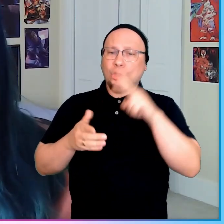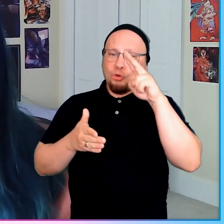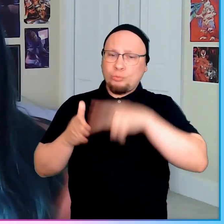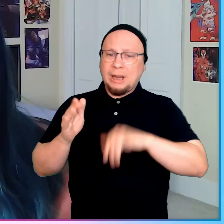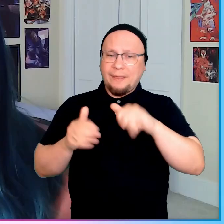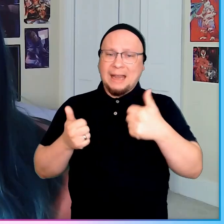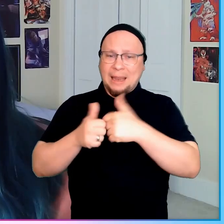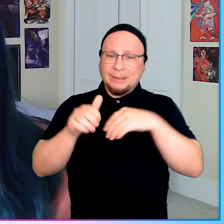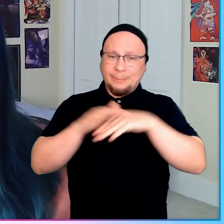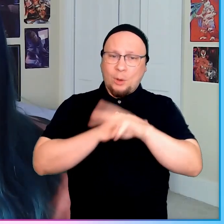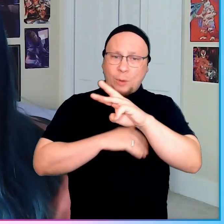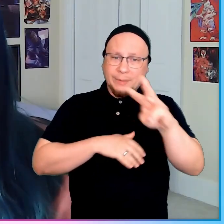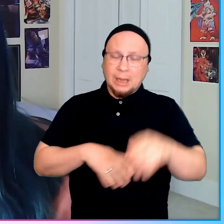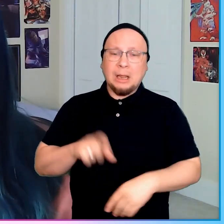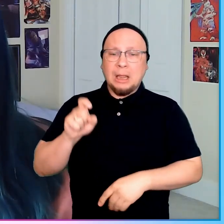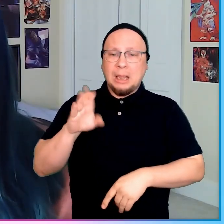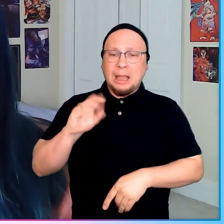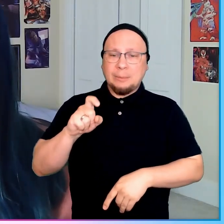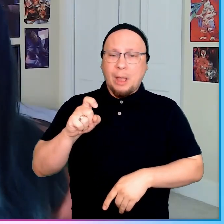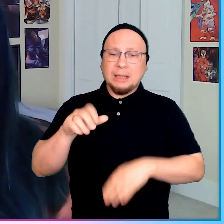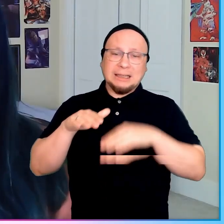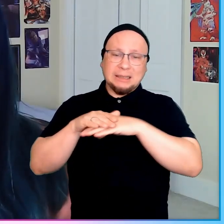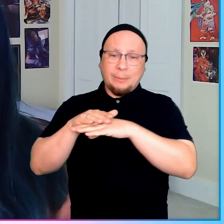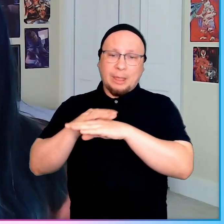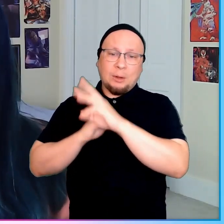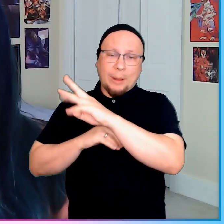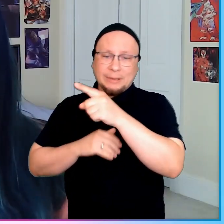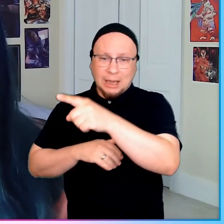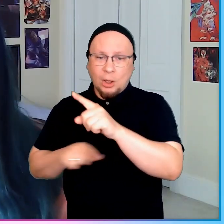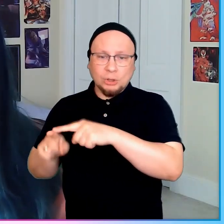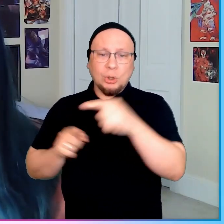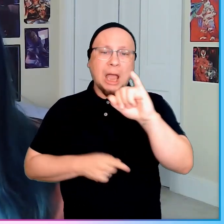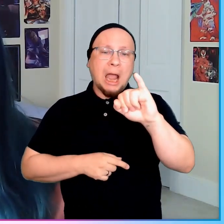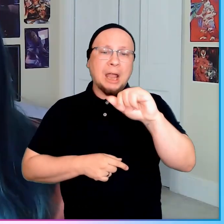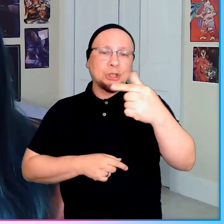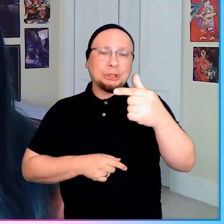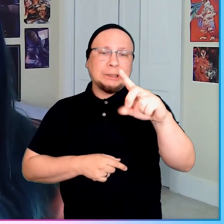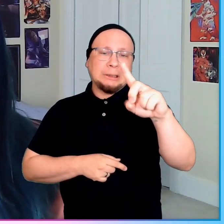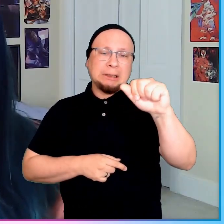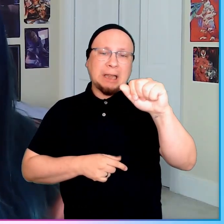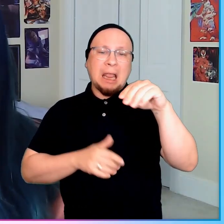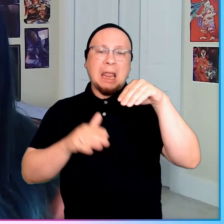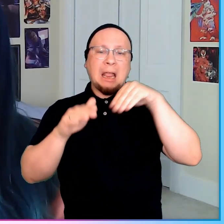the Xbox Accessibility Guidelines, and the IGDA Games Accessibility SIG YouTube.